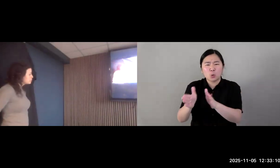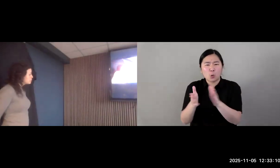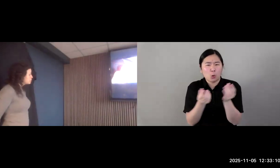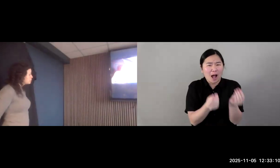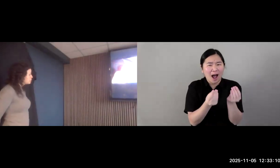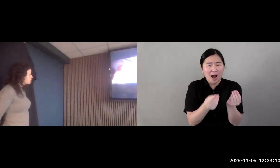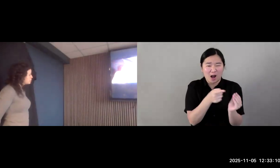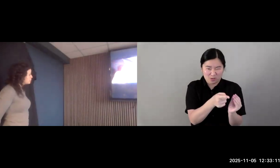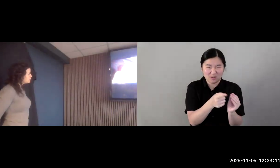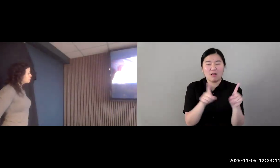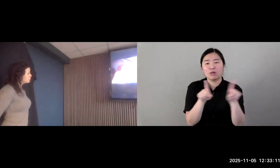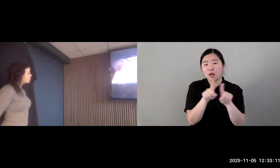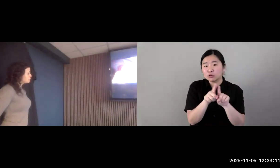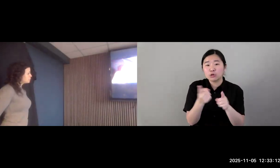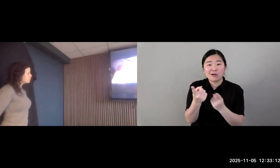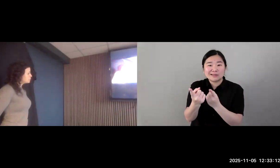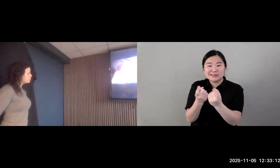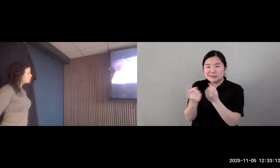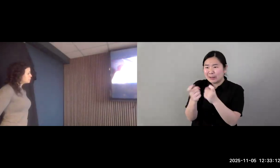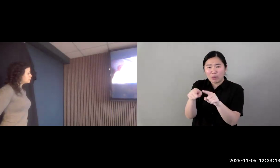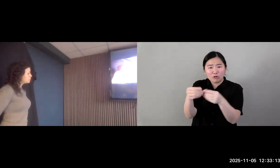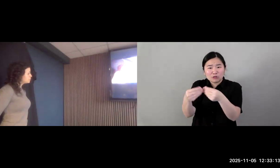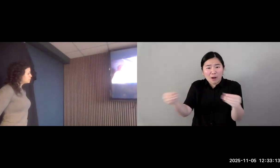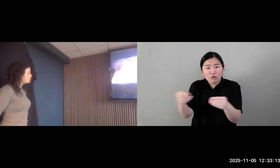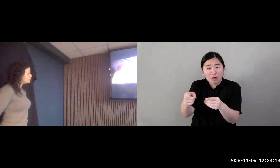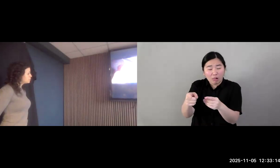There was a recent issue, special issue of Open Linguistics